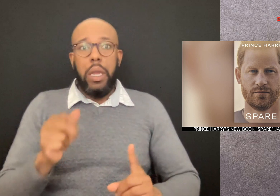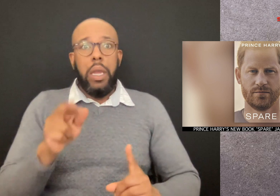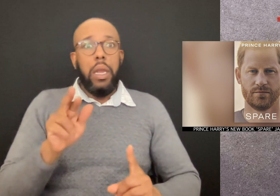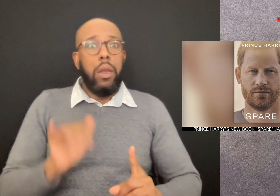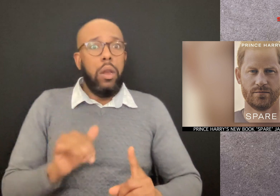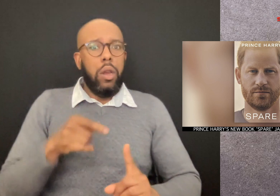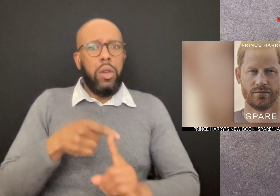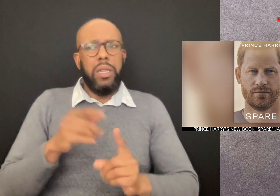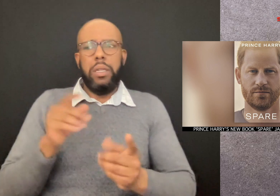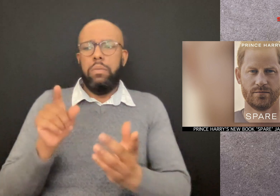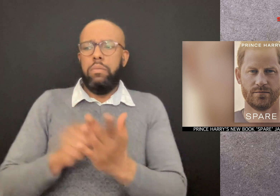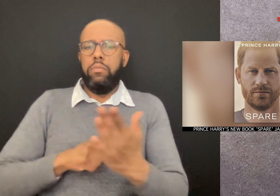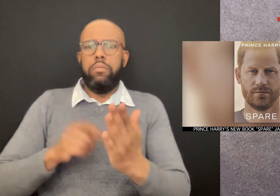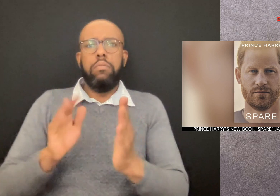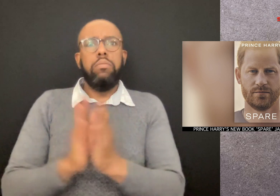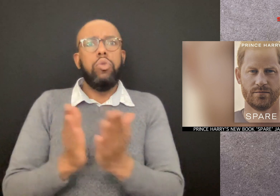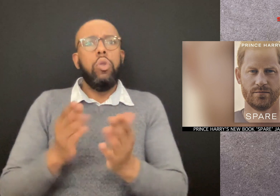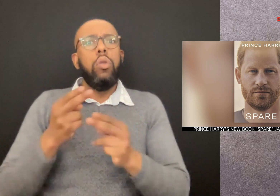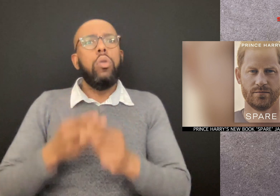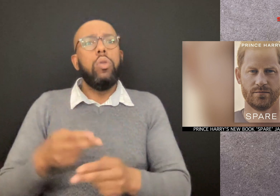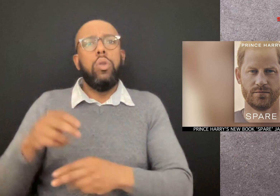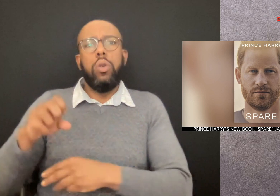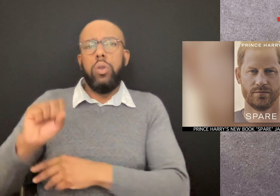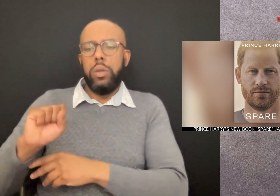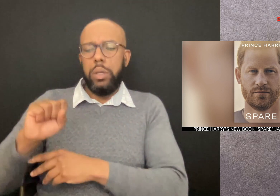For Harry spare is his story.